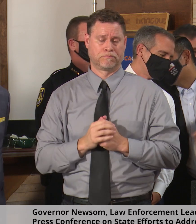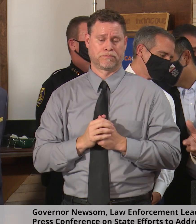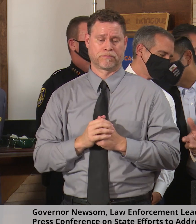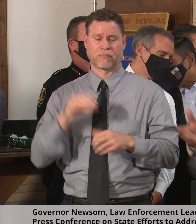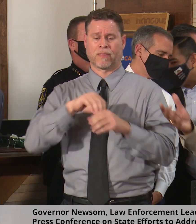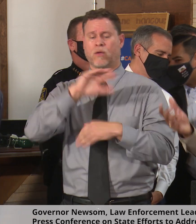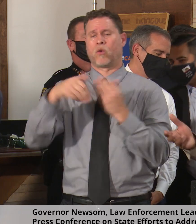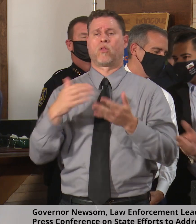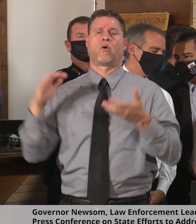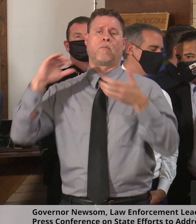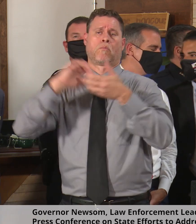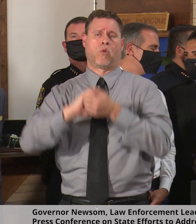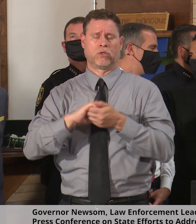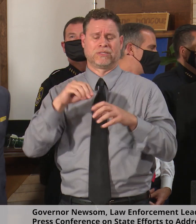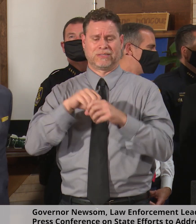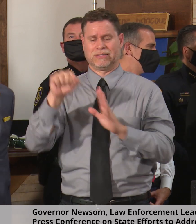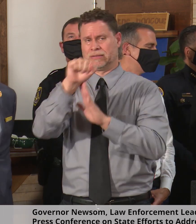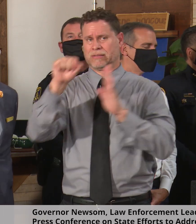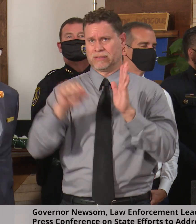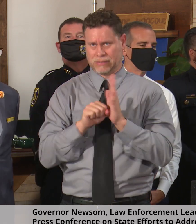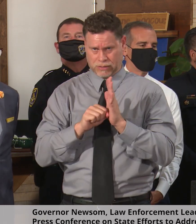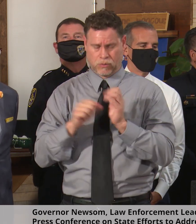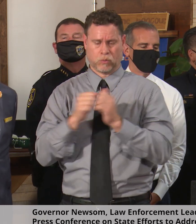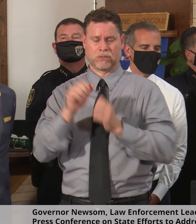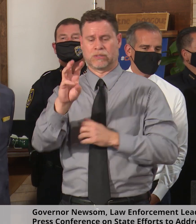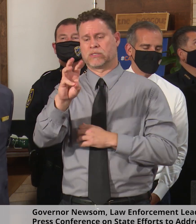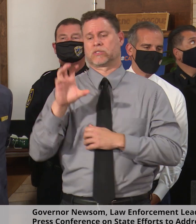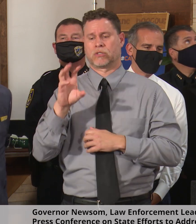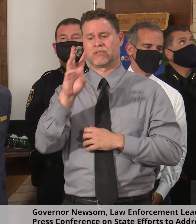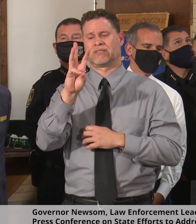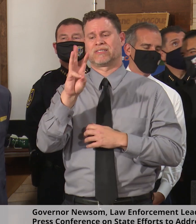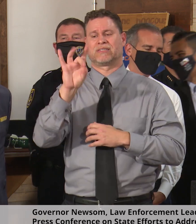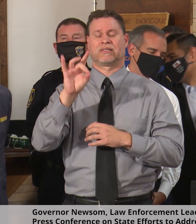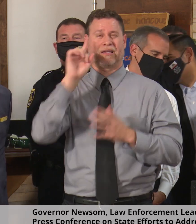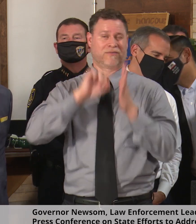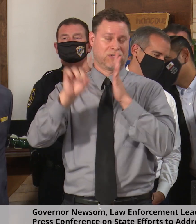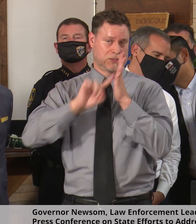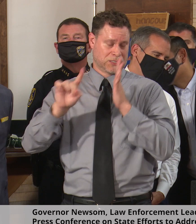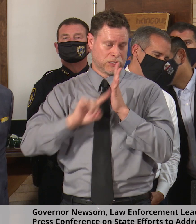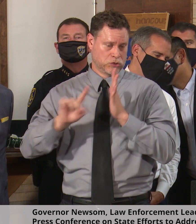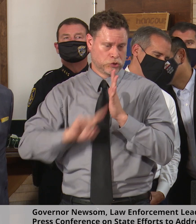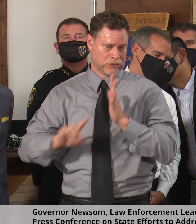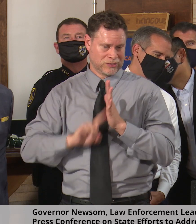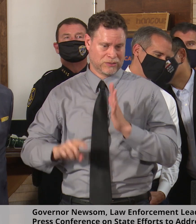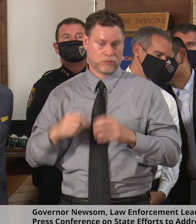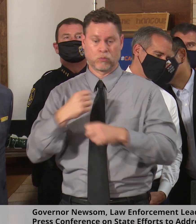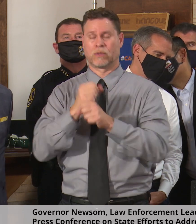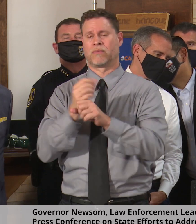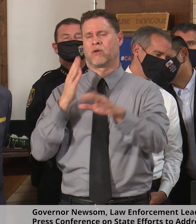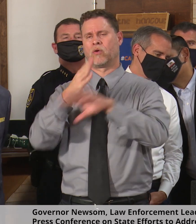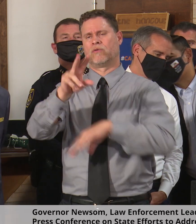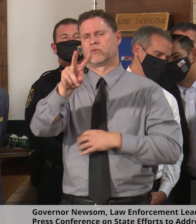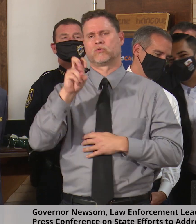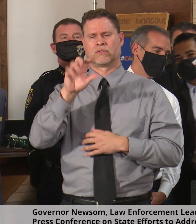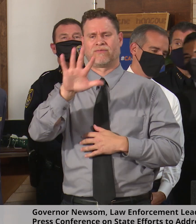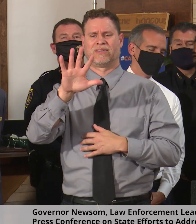partners throughout the state, it was 668 investigations. We made over 252 arrests